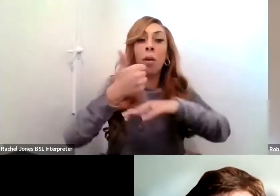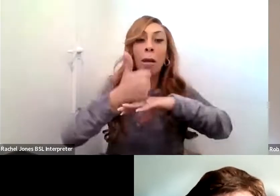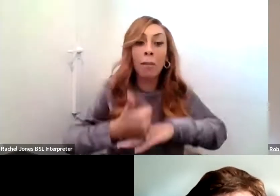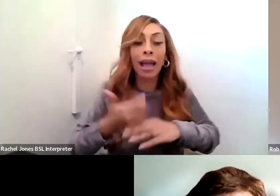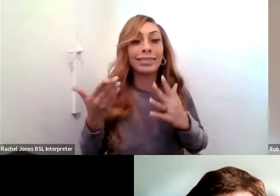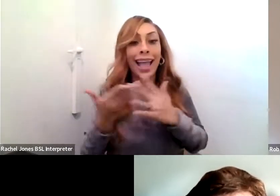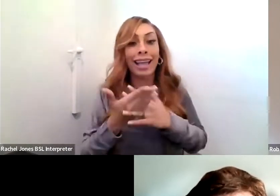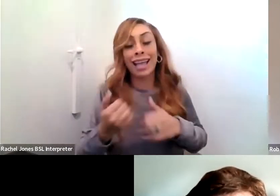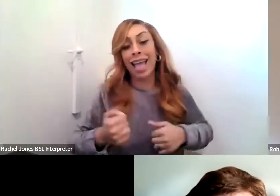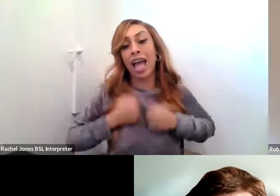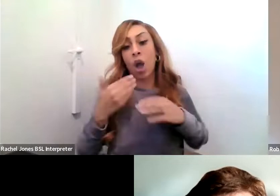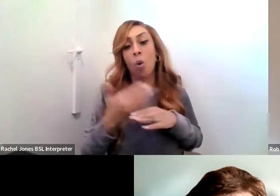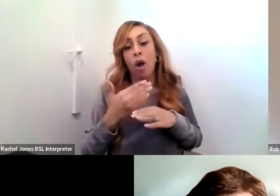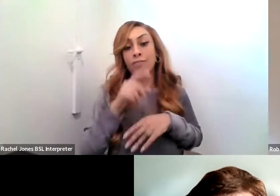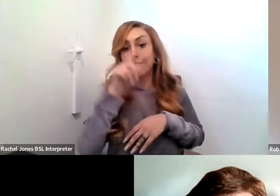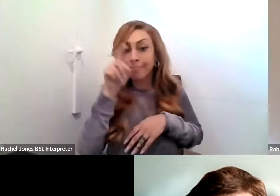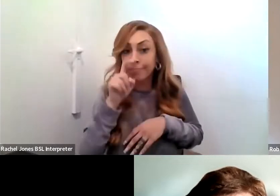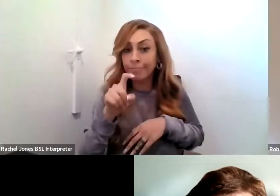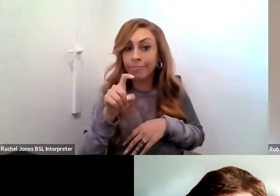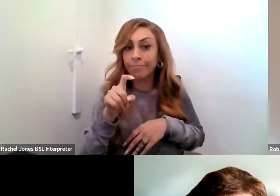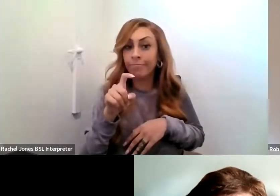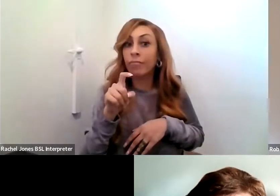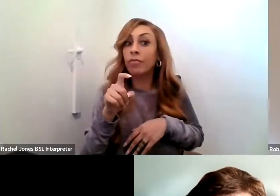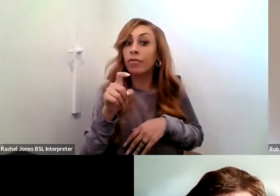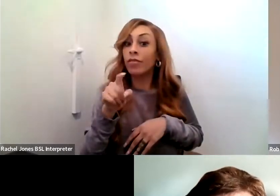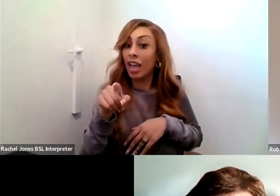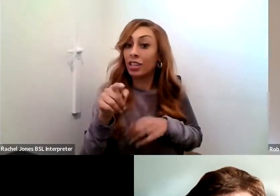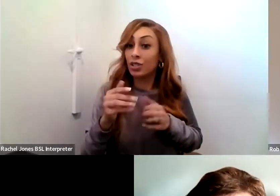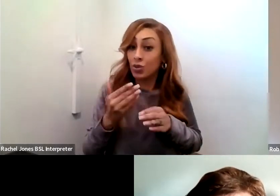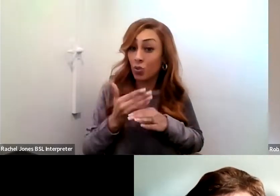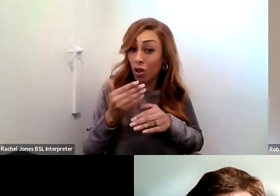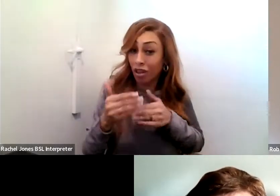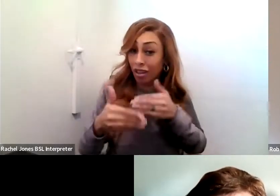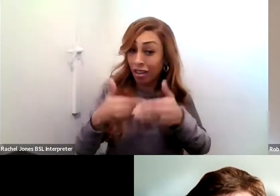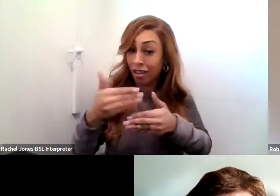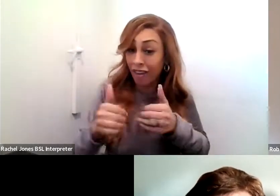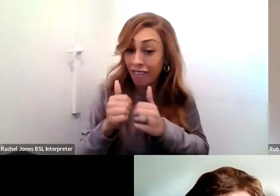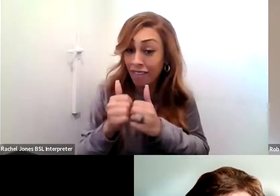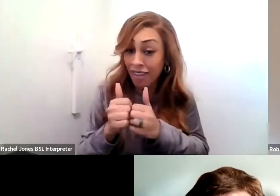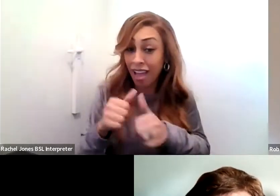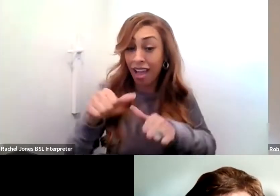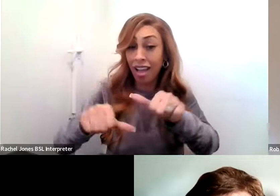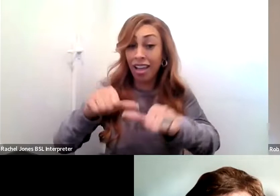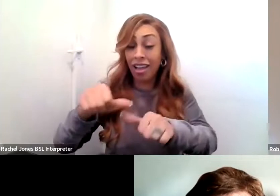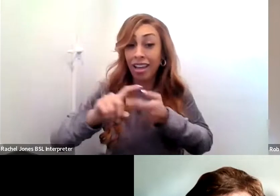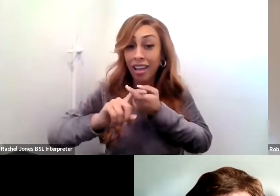then there's a real question about whether that work is artistically viable, because I don't necessarily think -